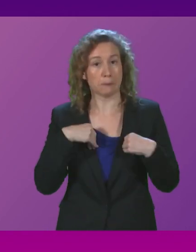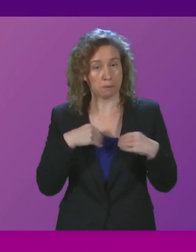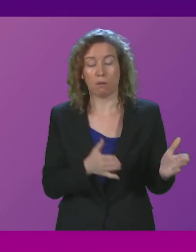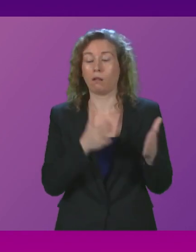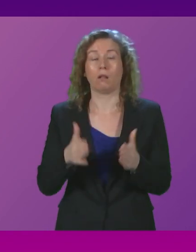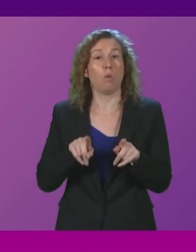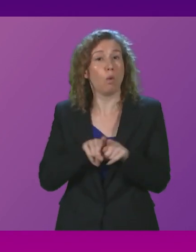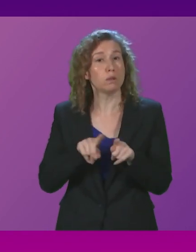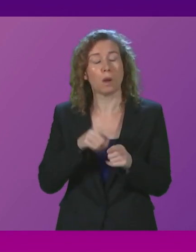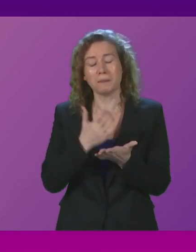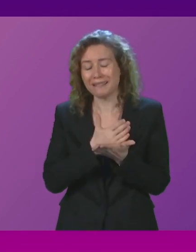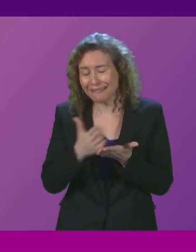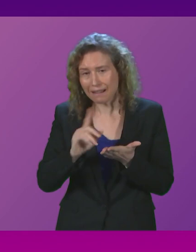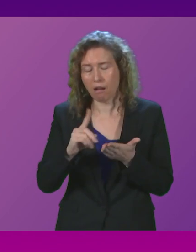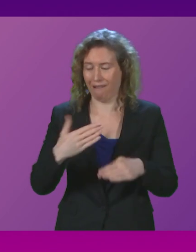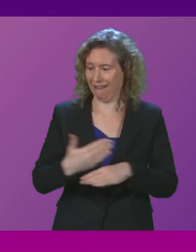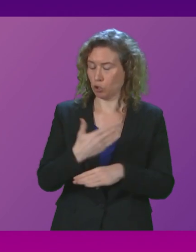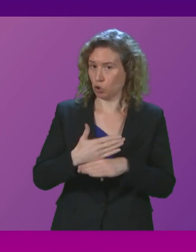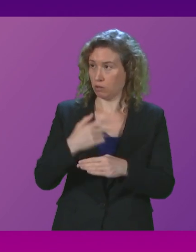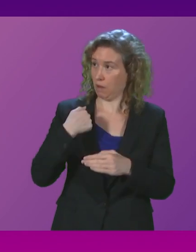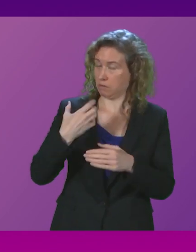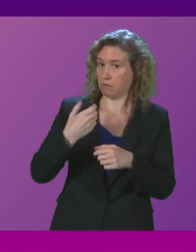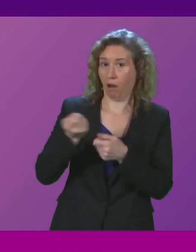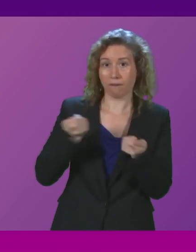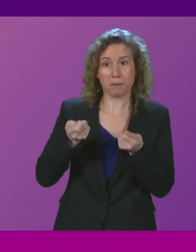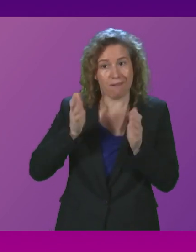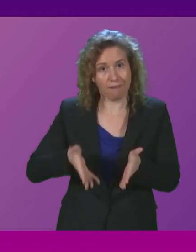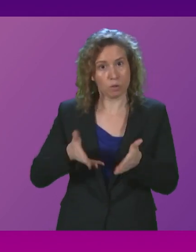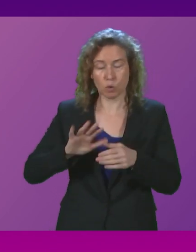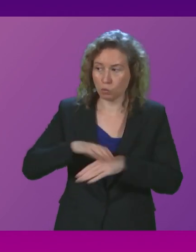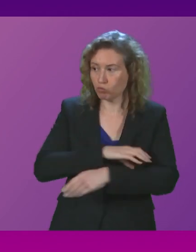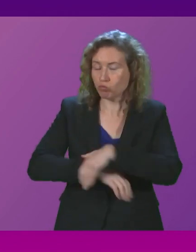I have also been very clear about the action that the Government is taking to support those